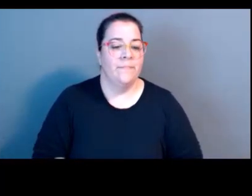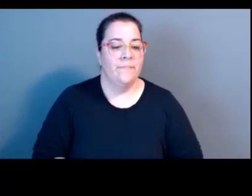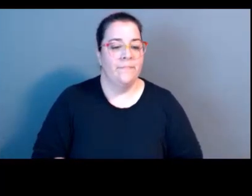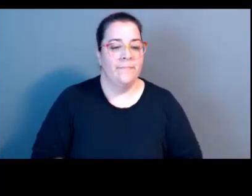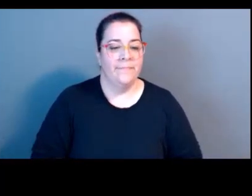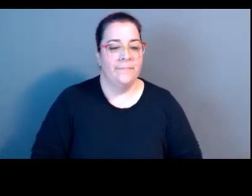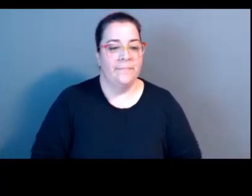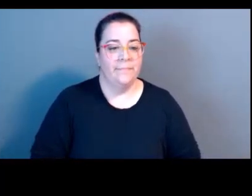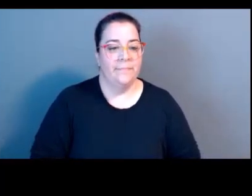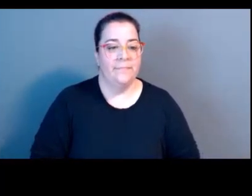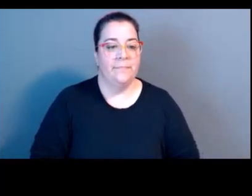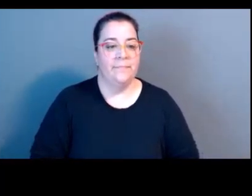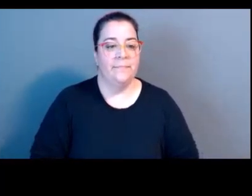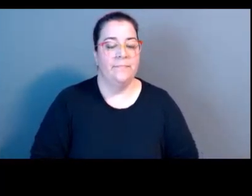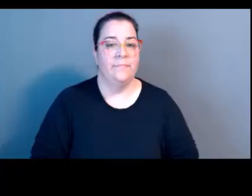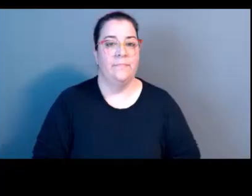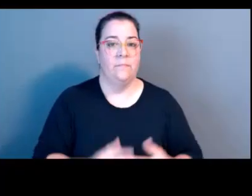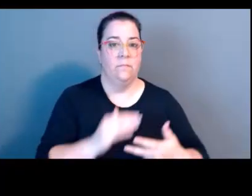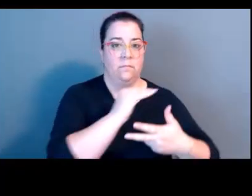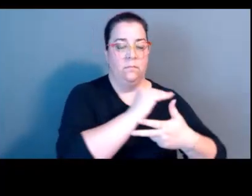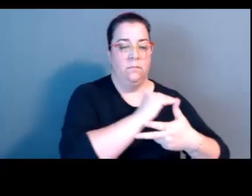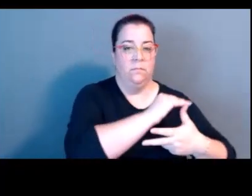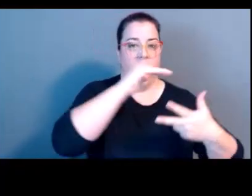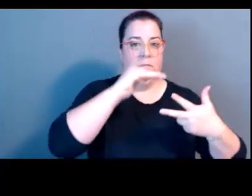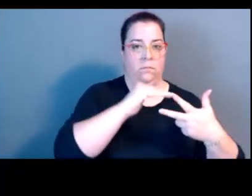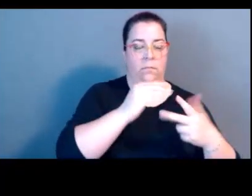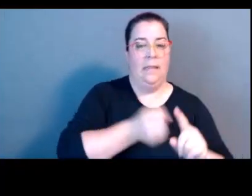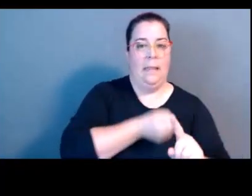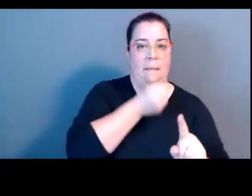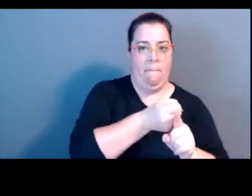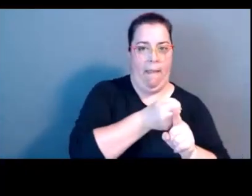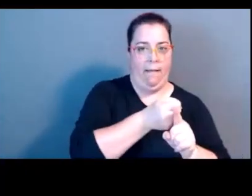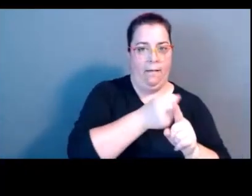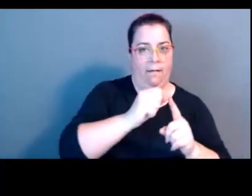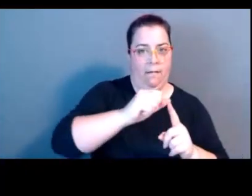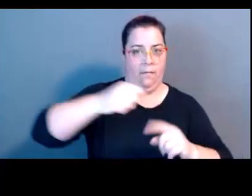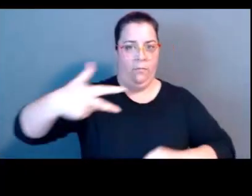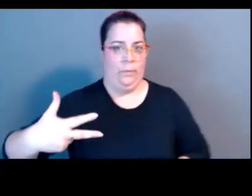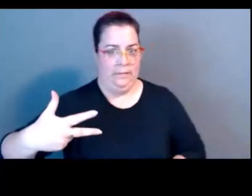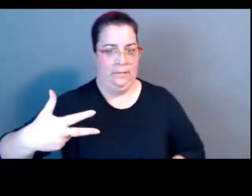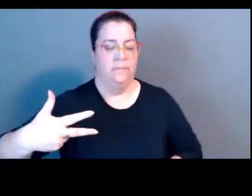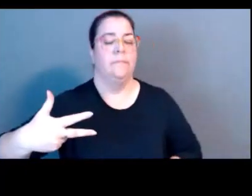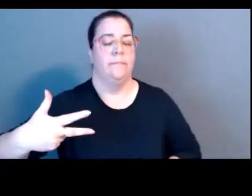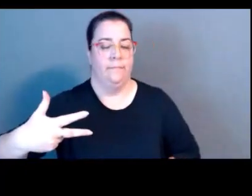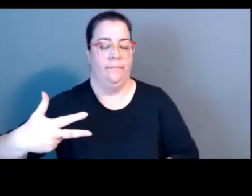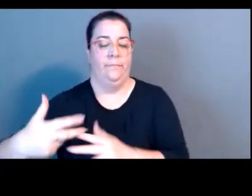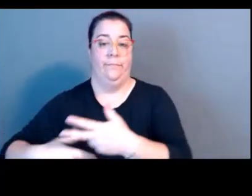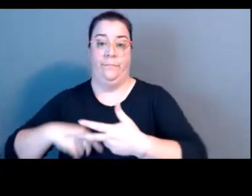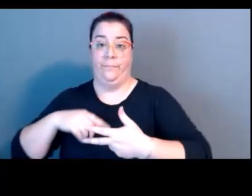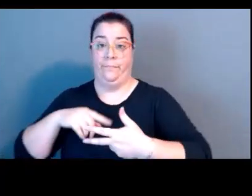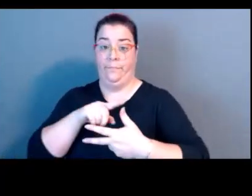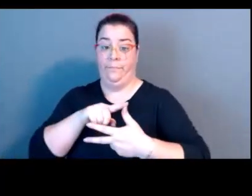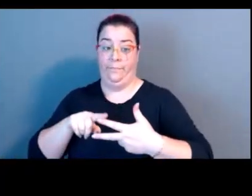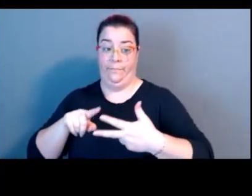Next, we have Impact. Again, you'll see that there are three sub-criteria, and each of these sub-criteria are out of 10.